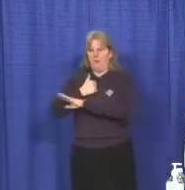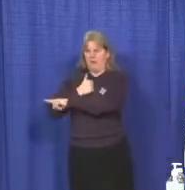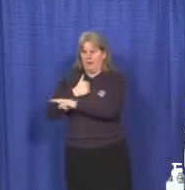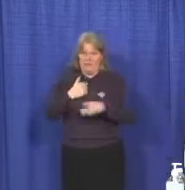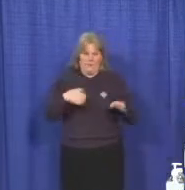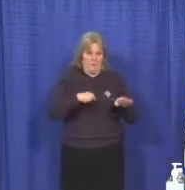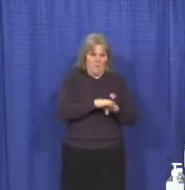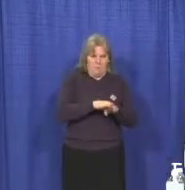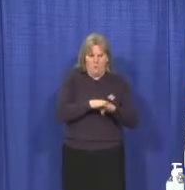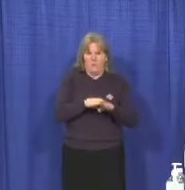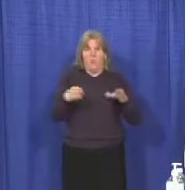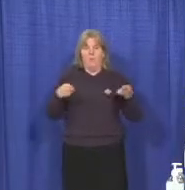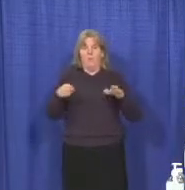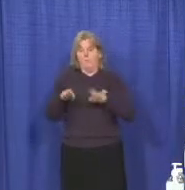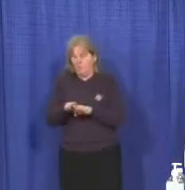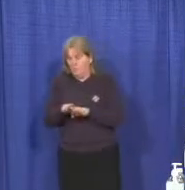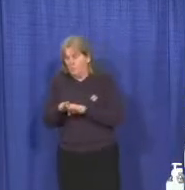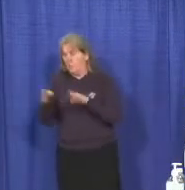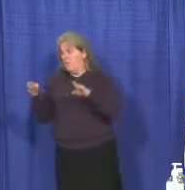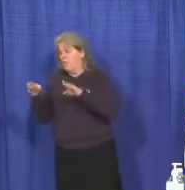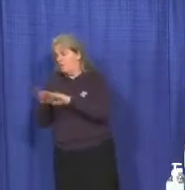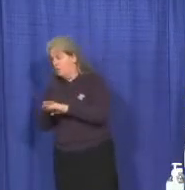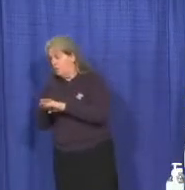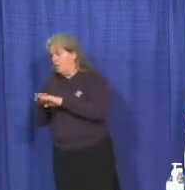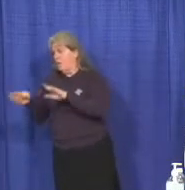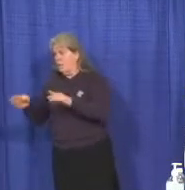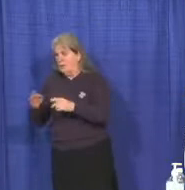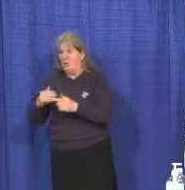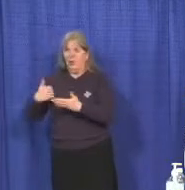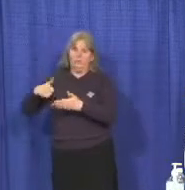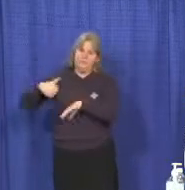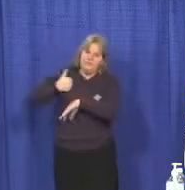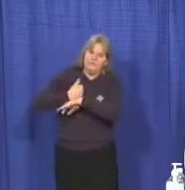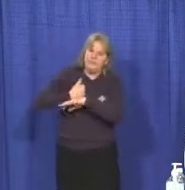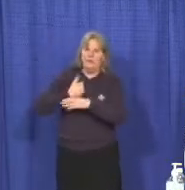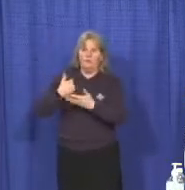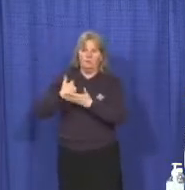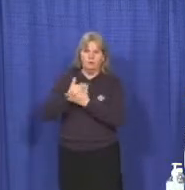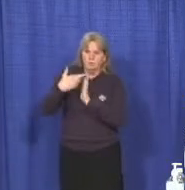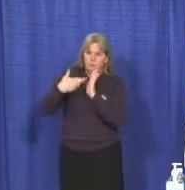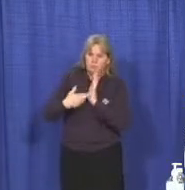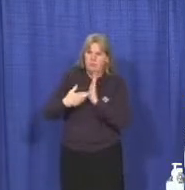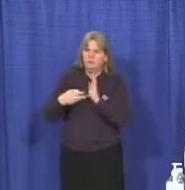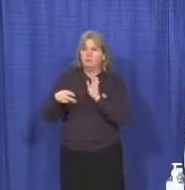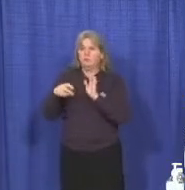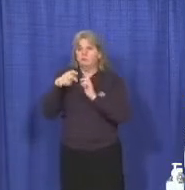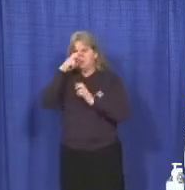Canada reenter lockdowns.